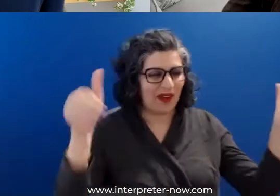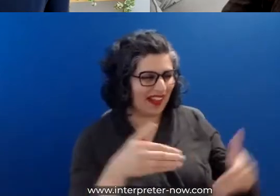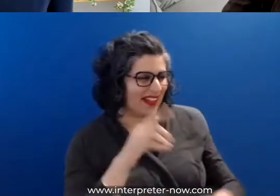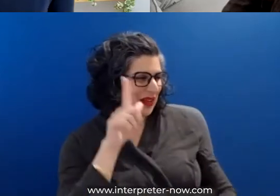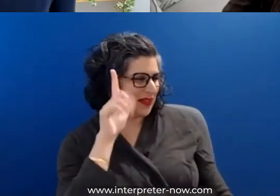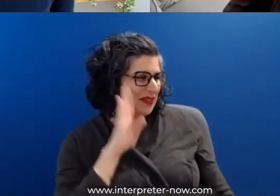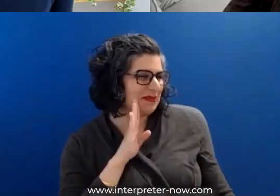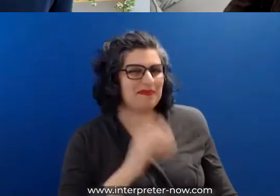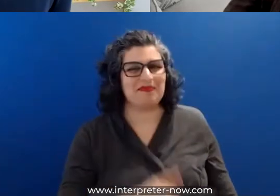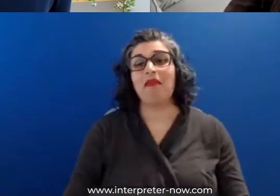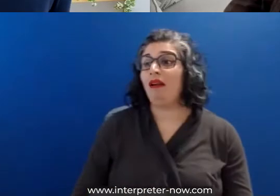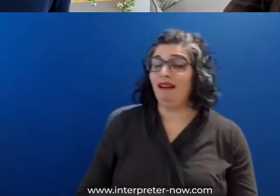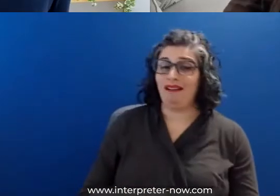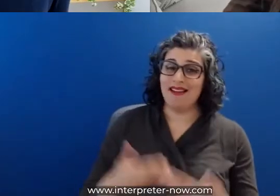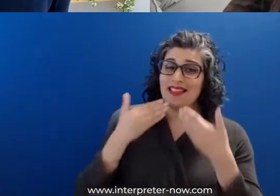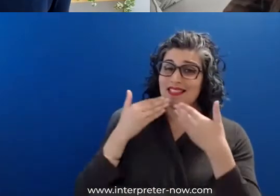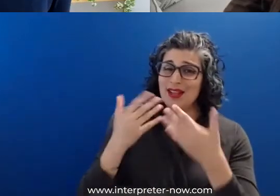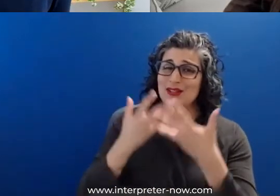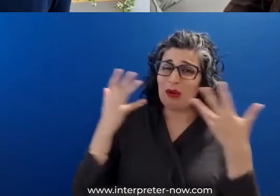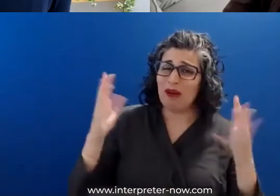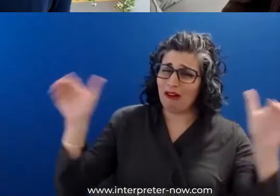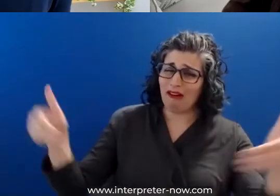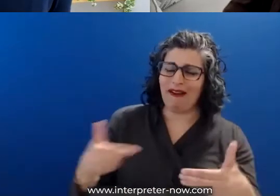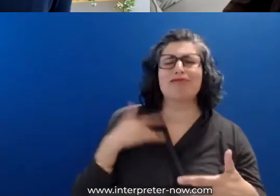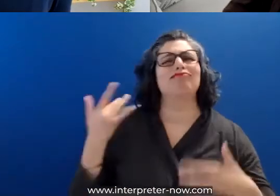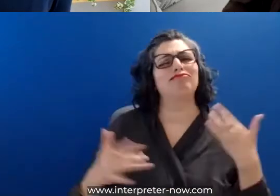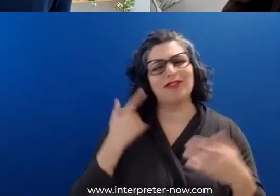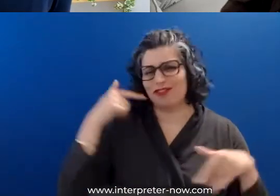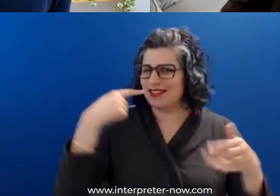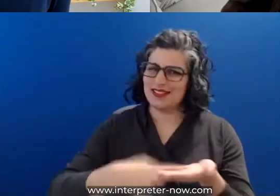Thank you so much for inviting me, Melinda. I'm excited for this conversation.